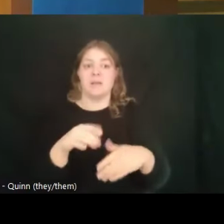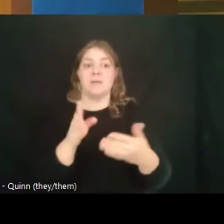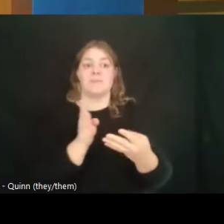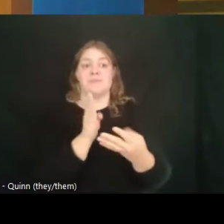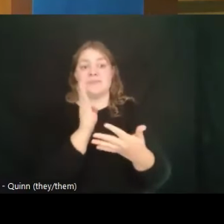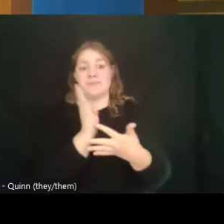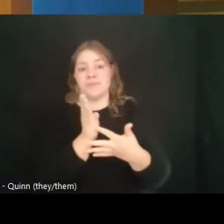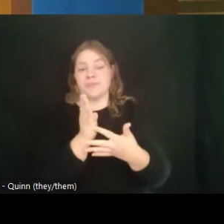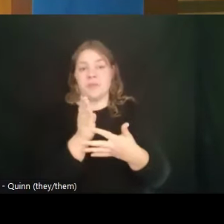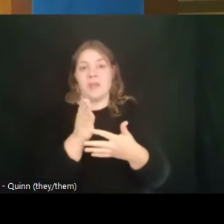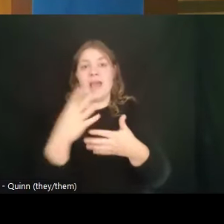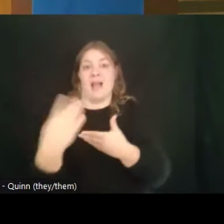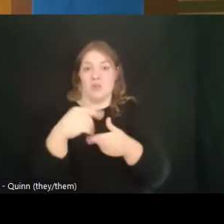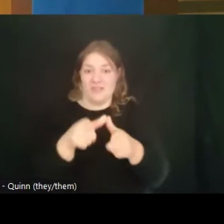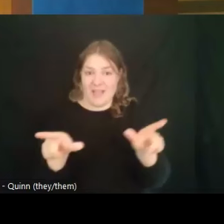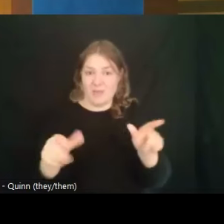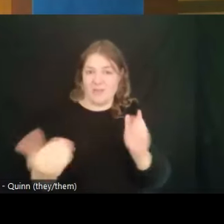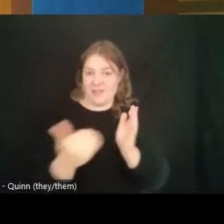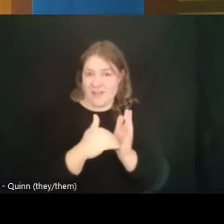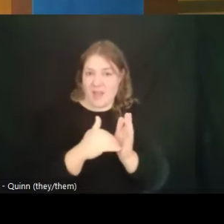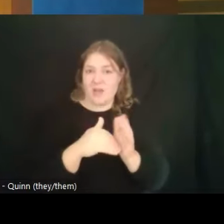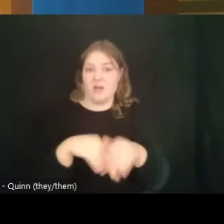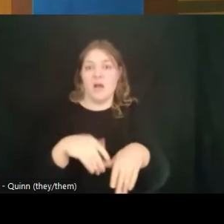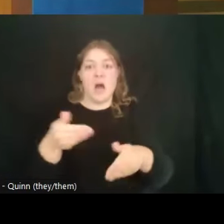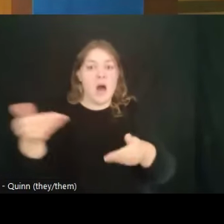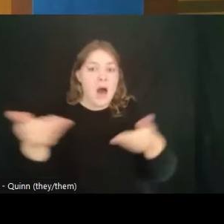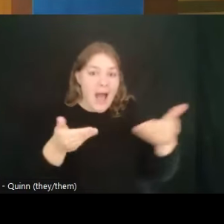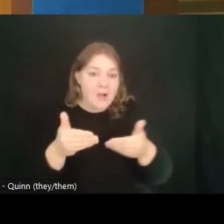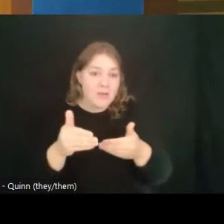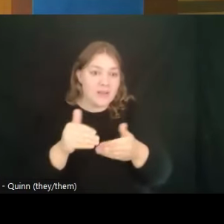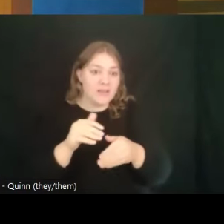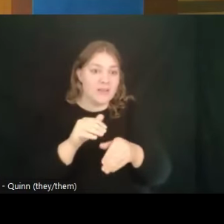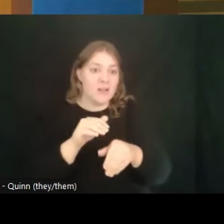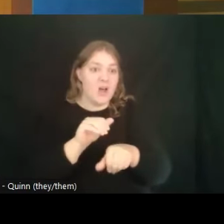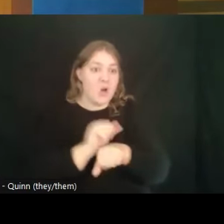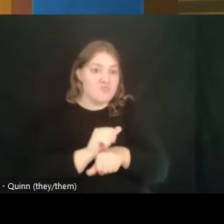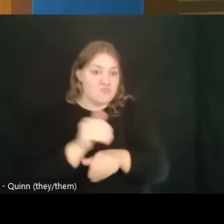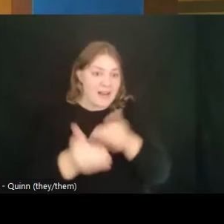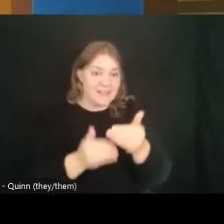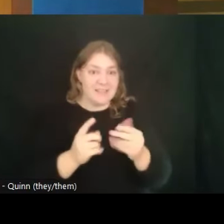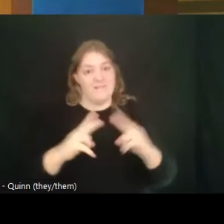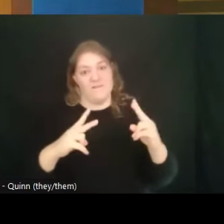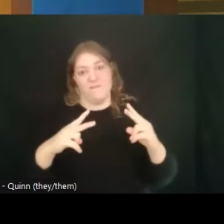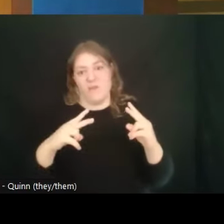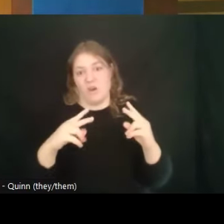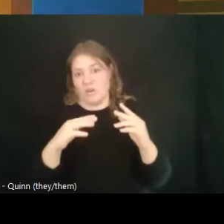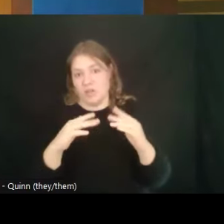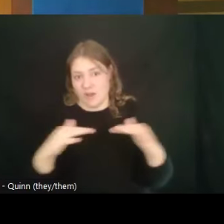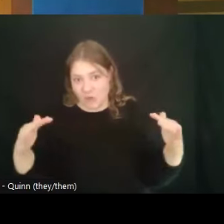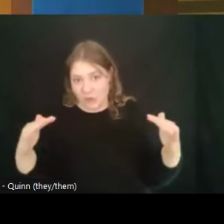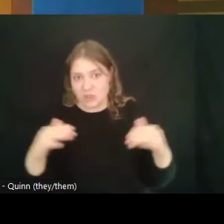um again making sure all of our hiring practices are very diverse um I wanted to highlight really